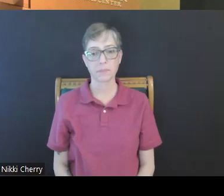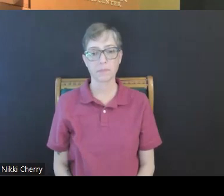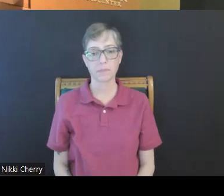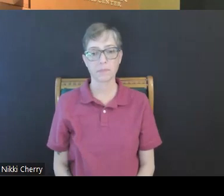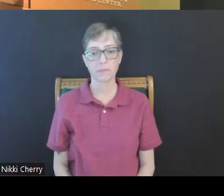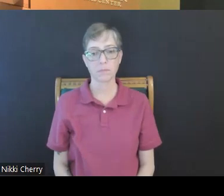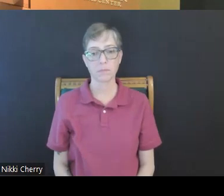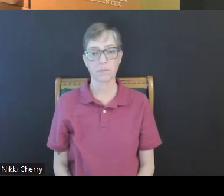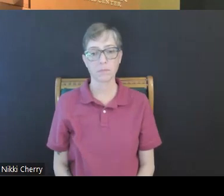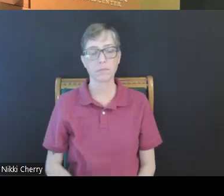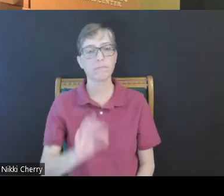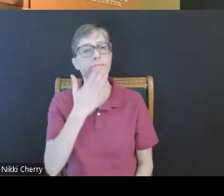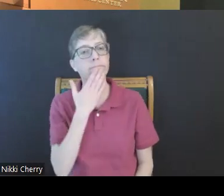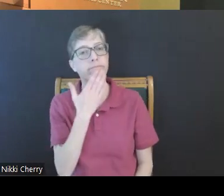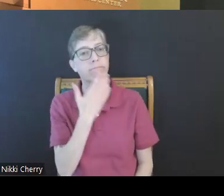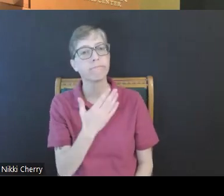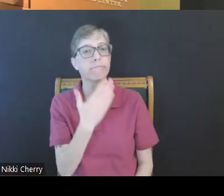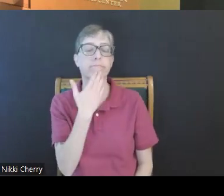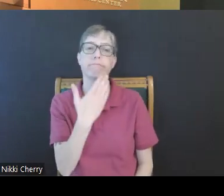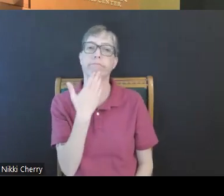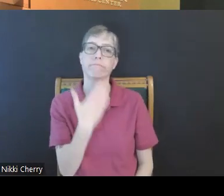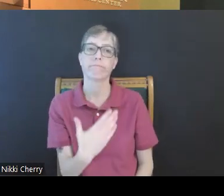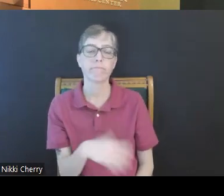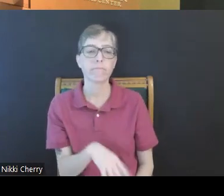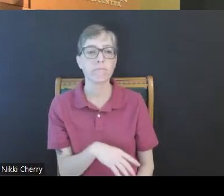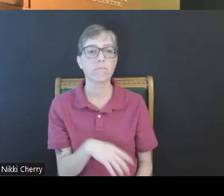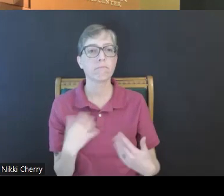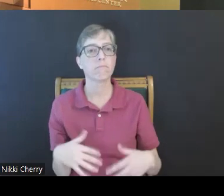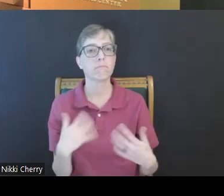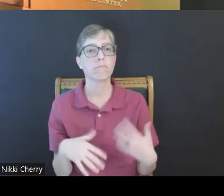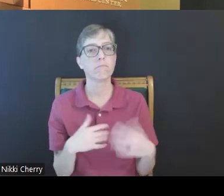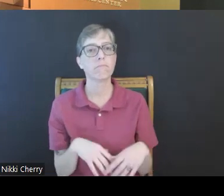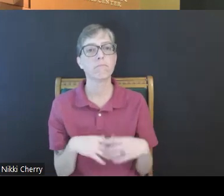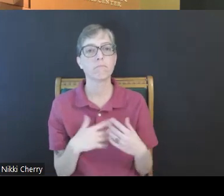thank you and thank you jur this is so great to hear it put together this way I was wondering